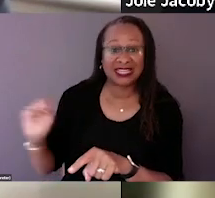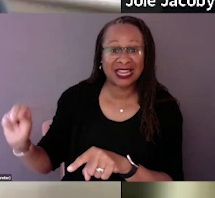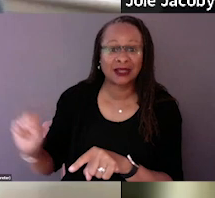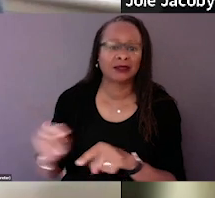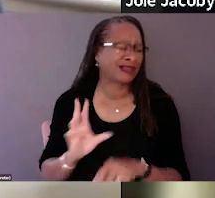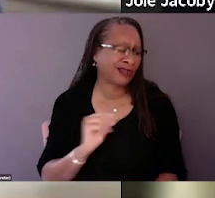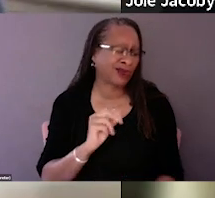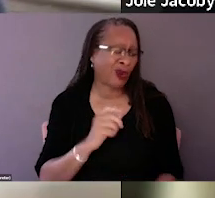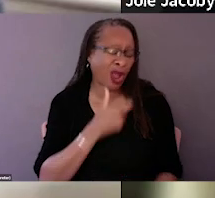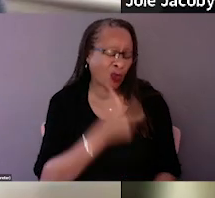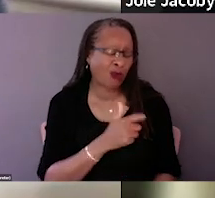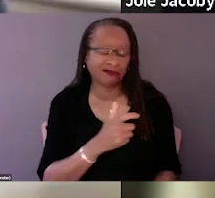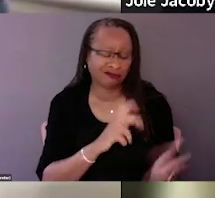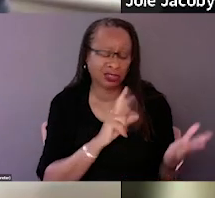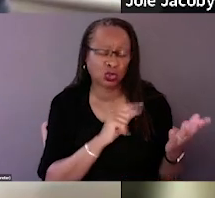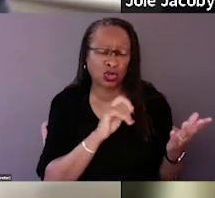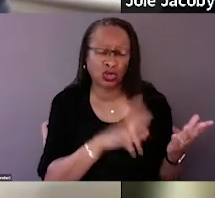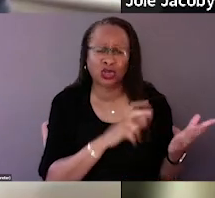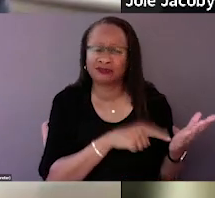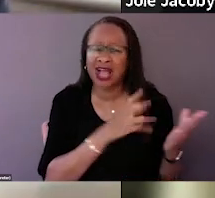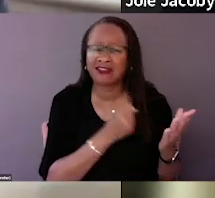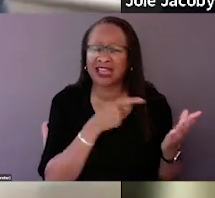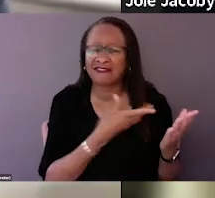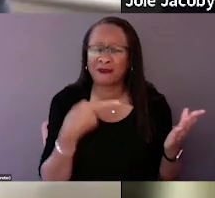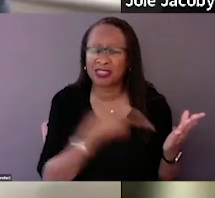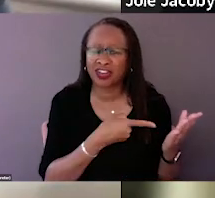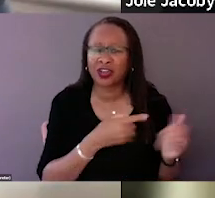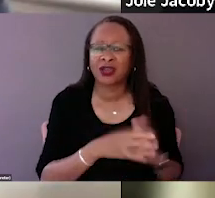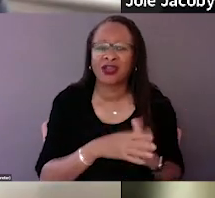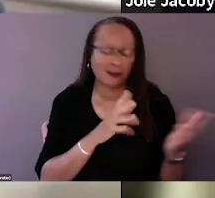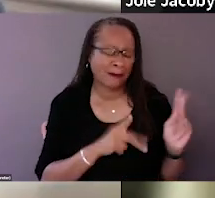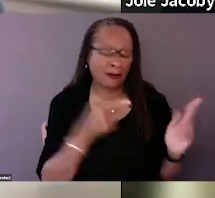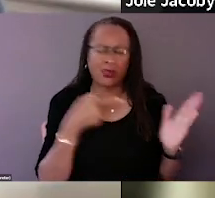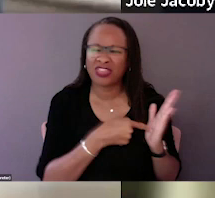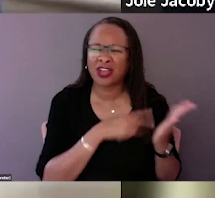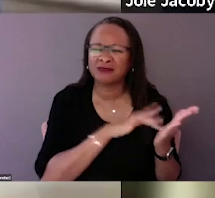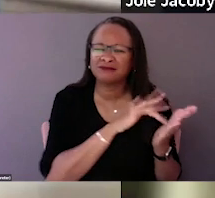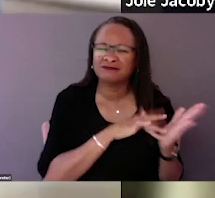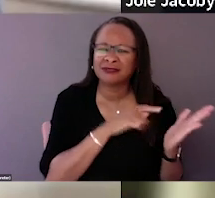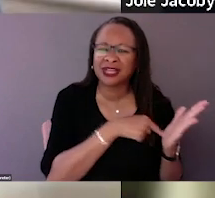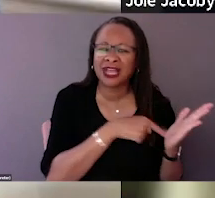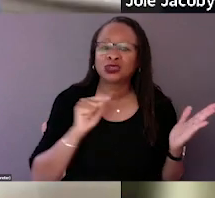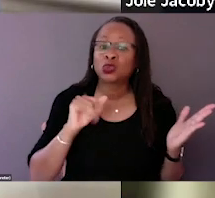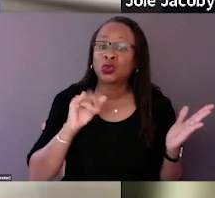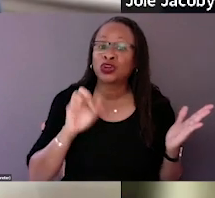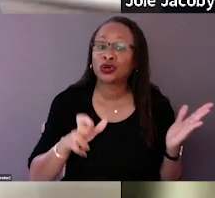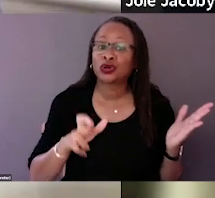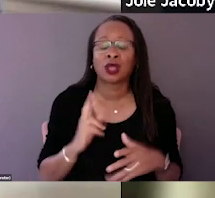"I'll get the lowdown from my peeps on there." And I'm just wondering what kind of influence,